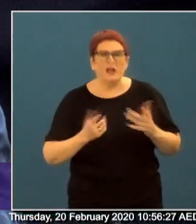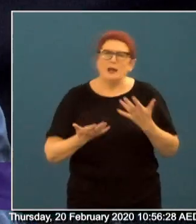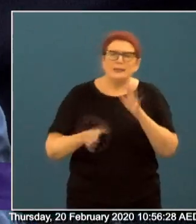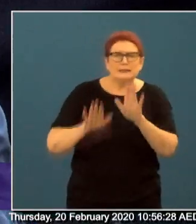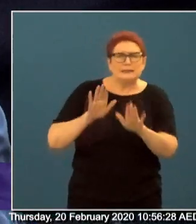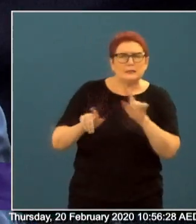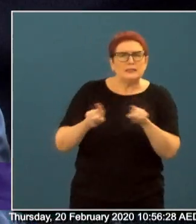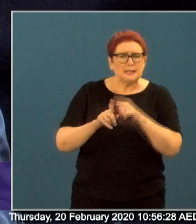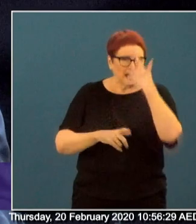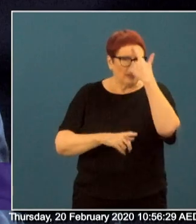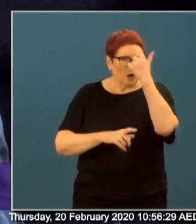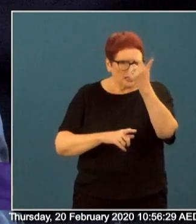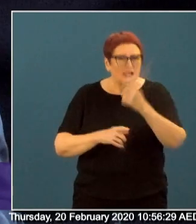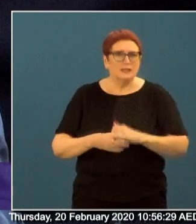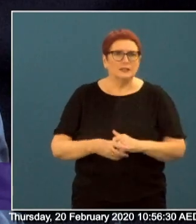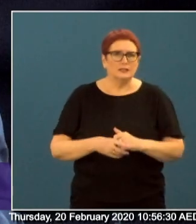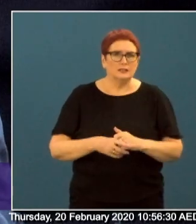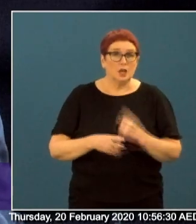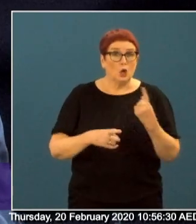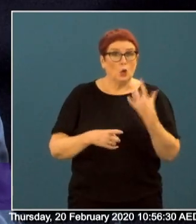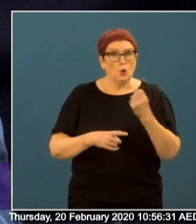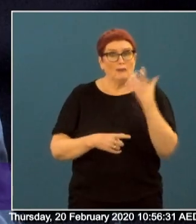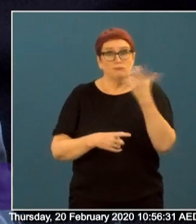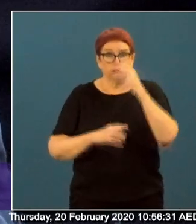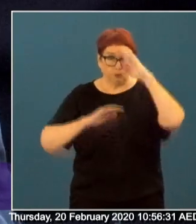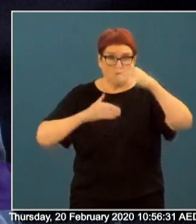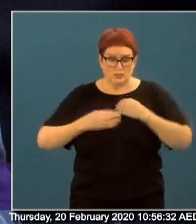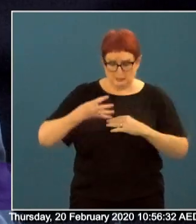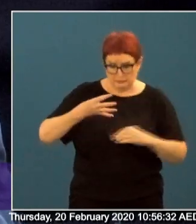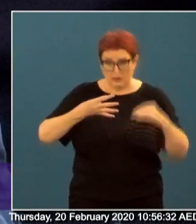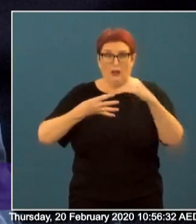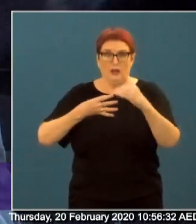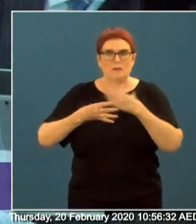in terms of the intensity of the support needs the person may have. And also, with this cohort,